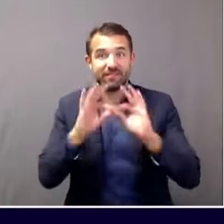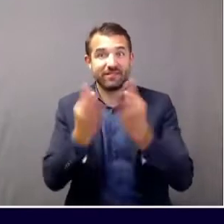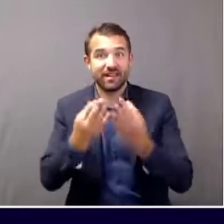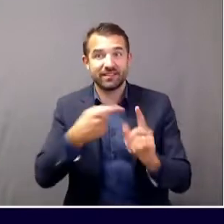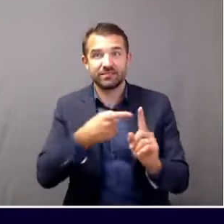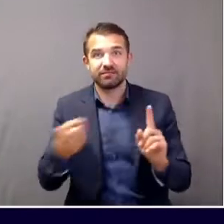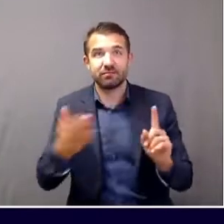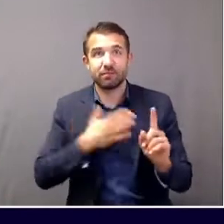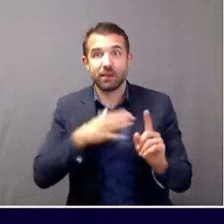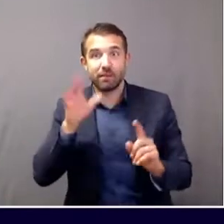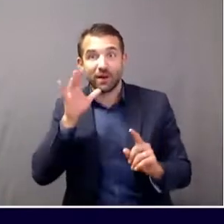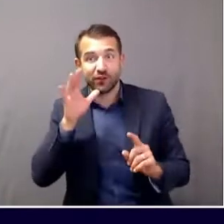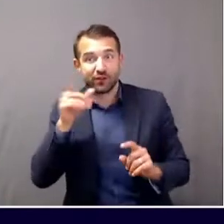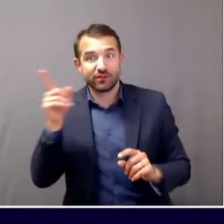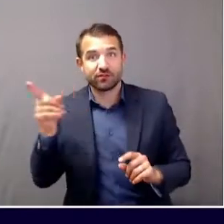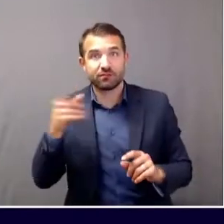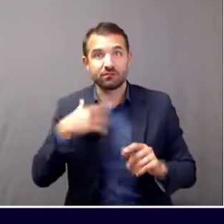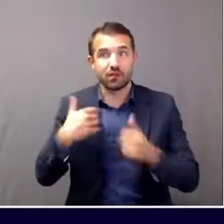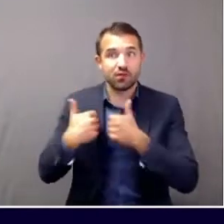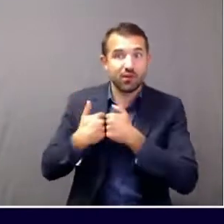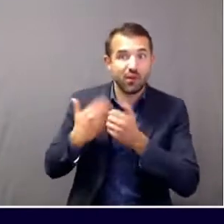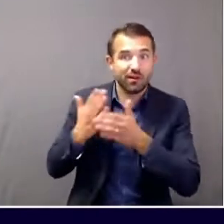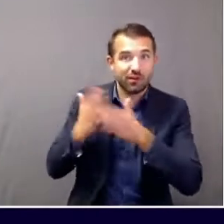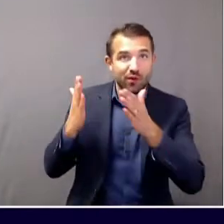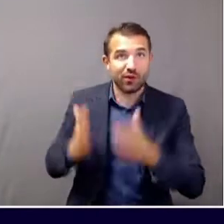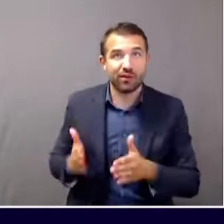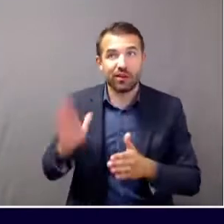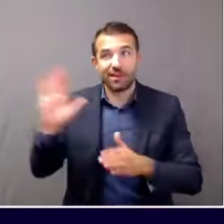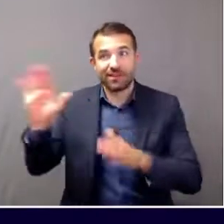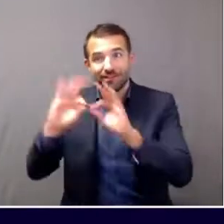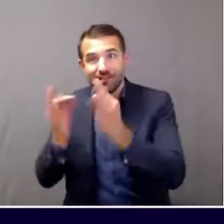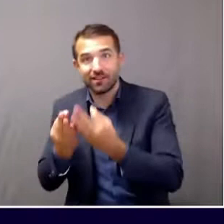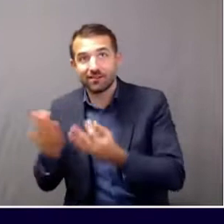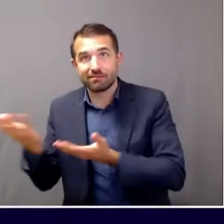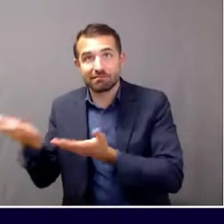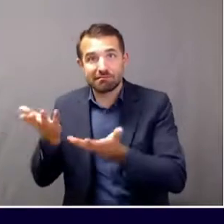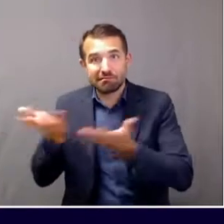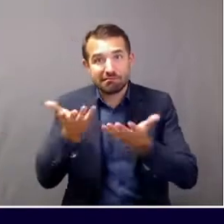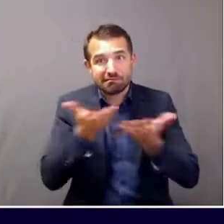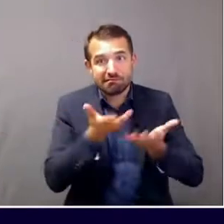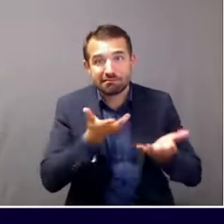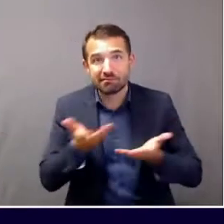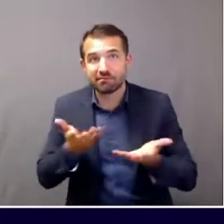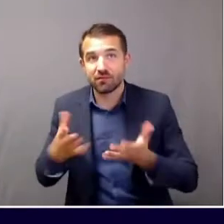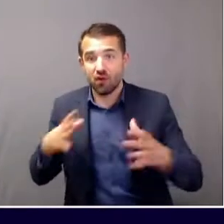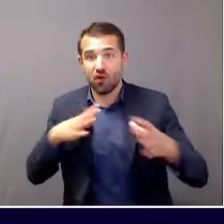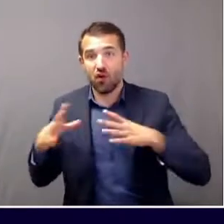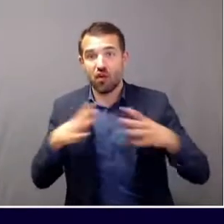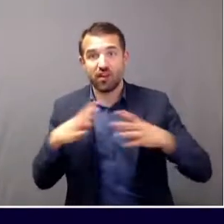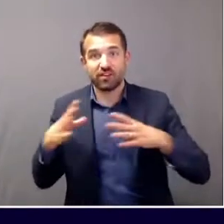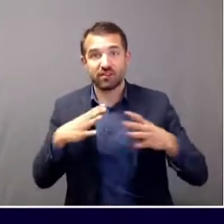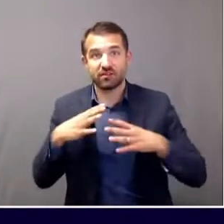my spouse and and her family